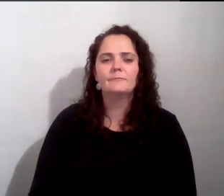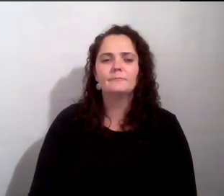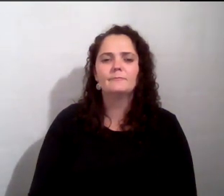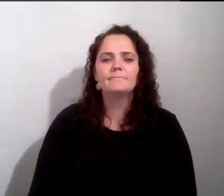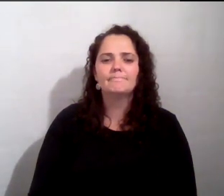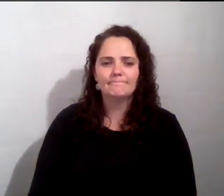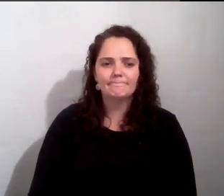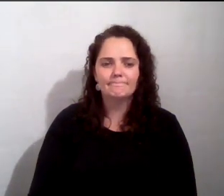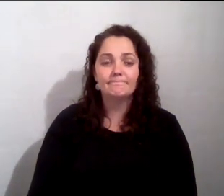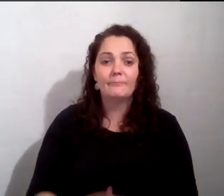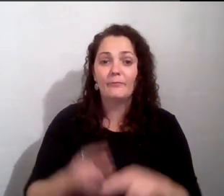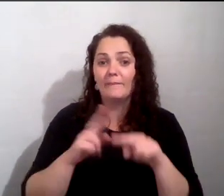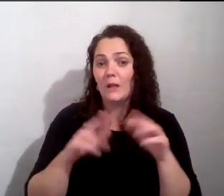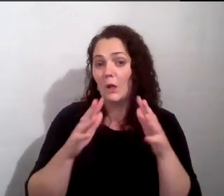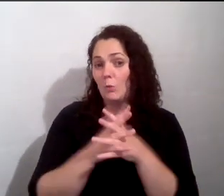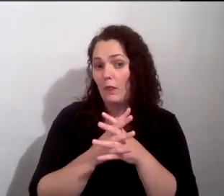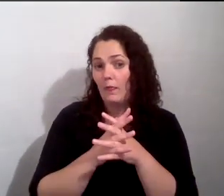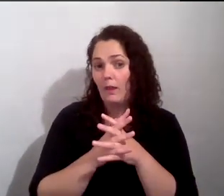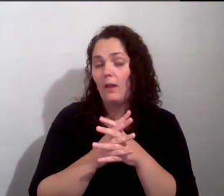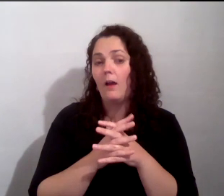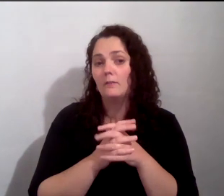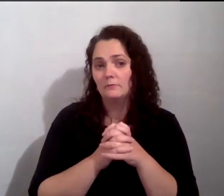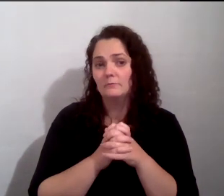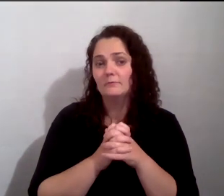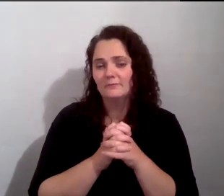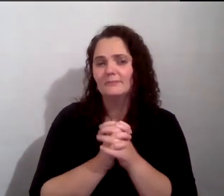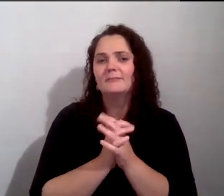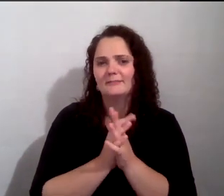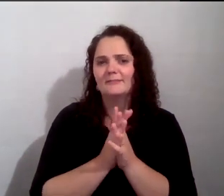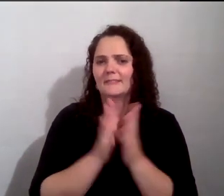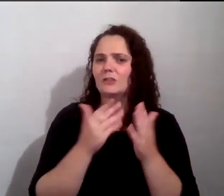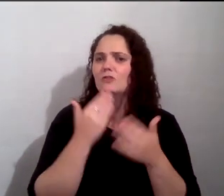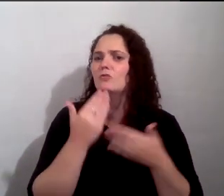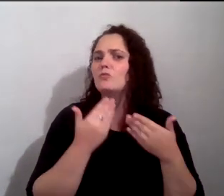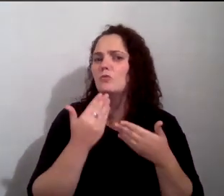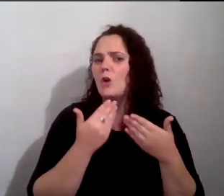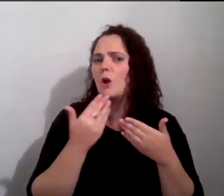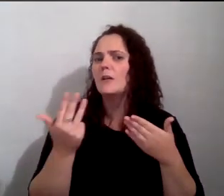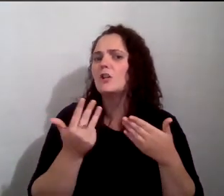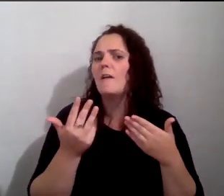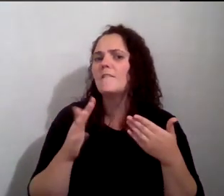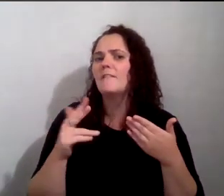the art critic for the Sydney Morning Herald in 1958: “the generously moving rhythms of the large